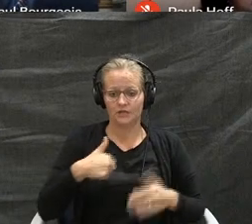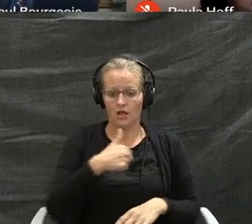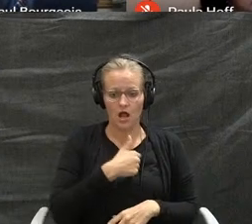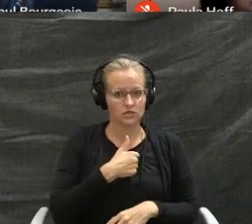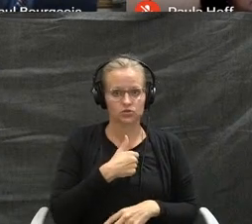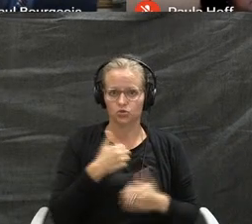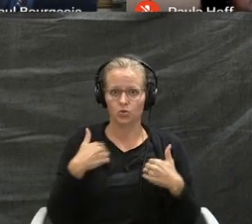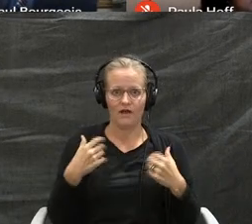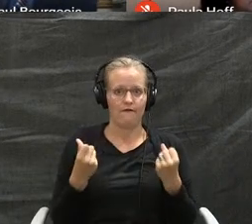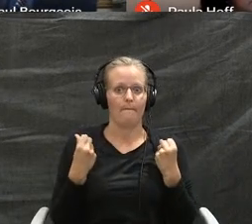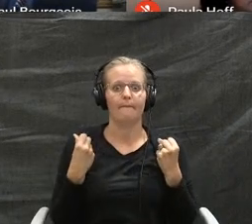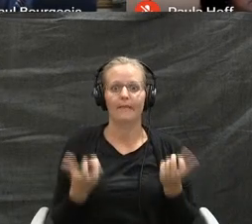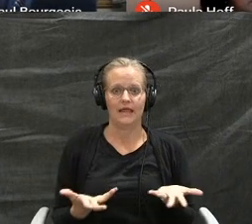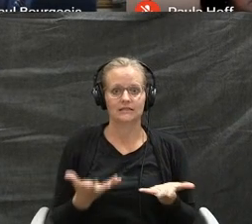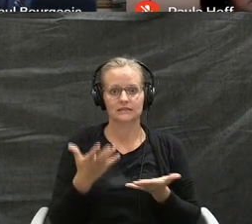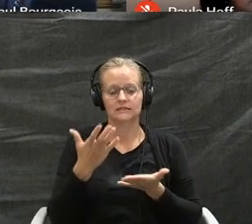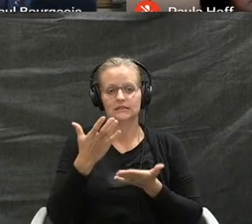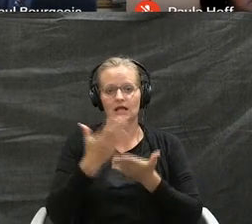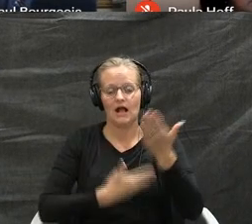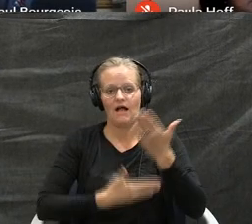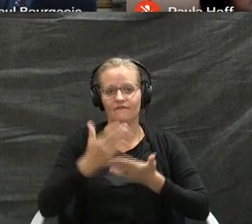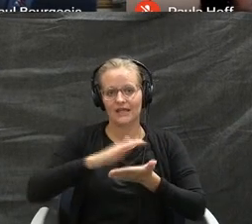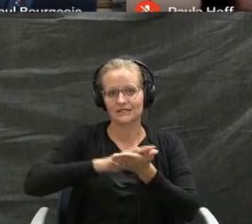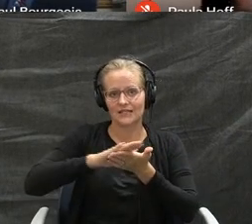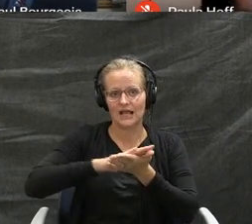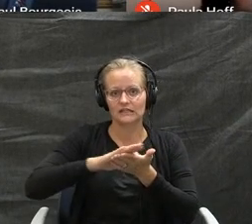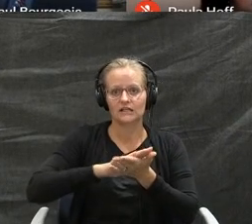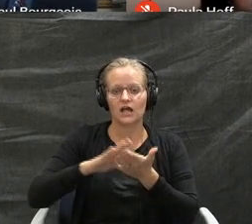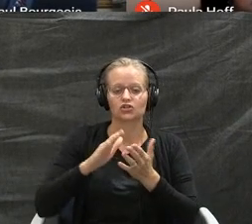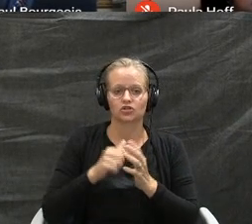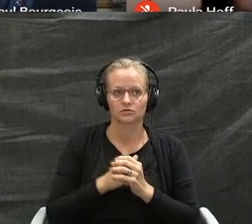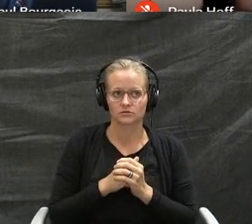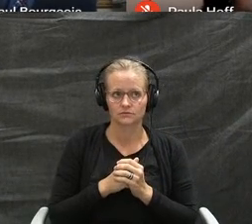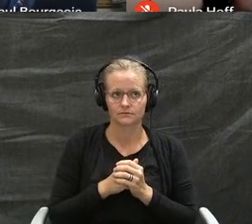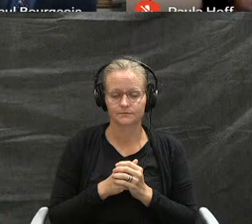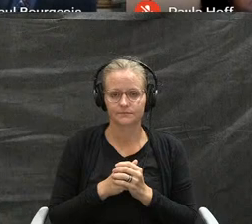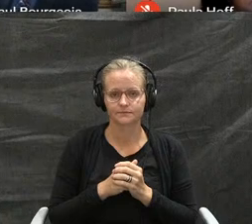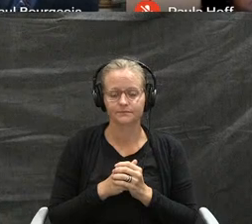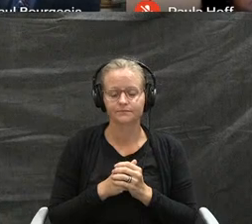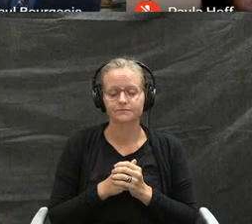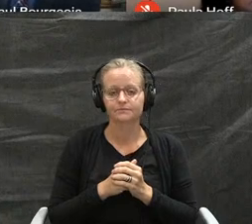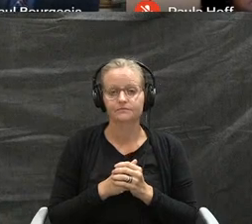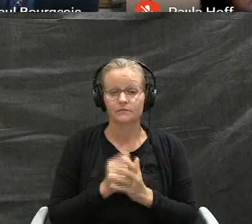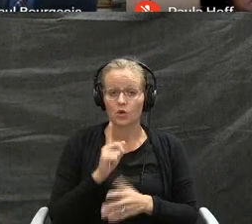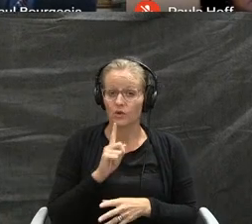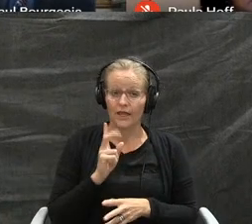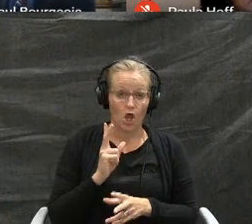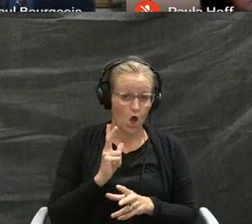sanitizer as we move ahead. Uh, we have one of the hardest things to find is disinfecting